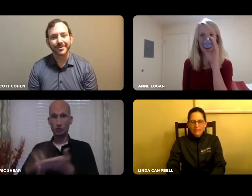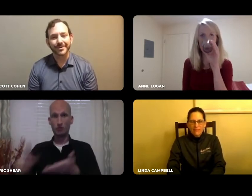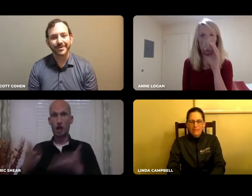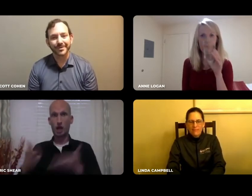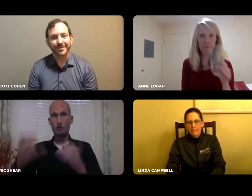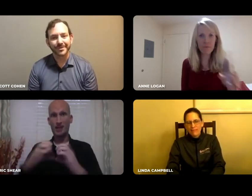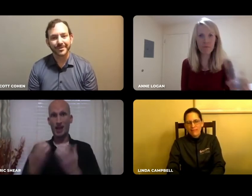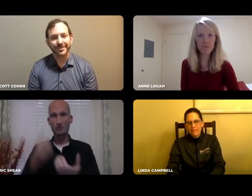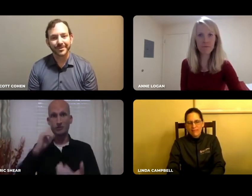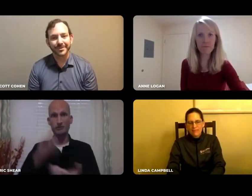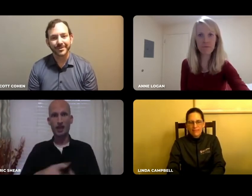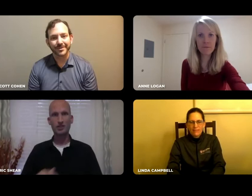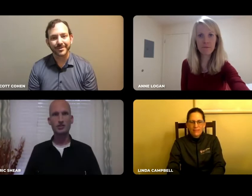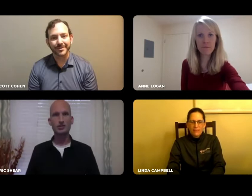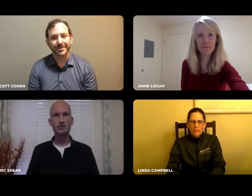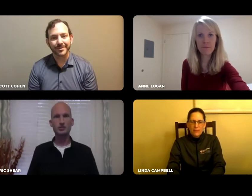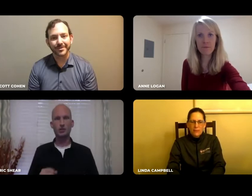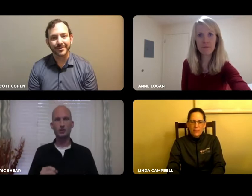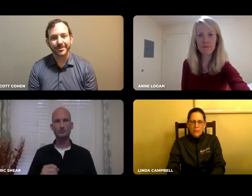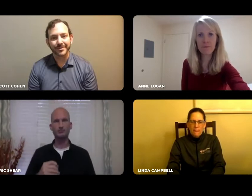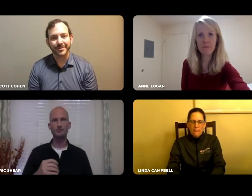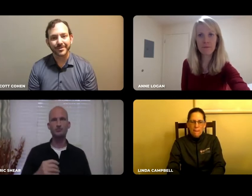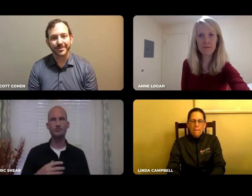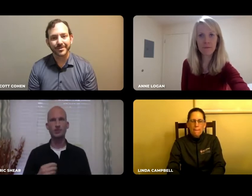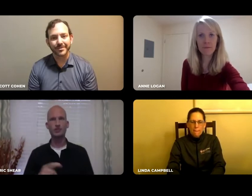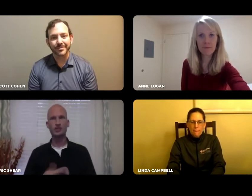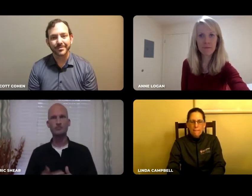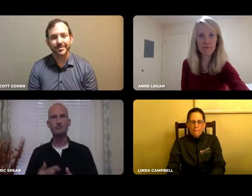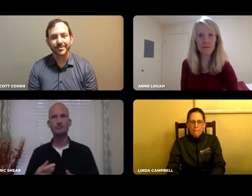That was the class path that provided that opportunity.